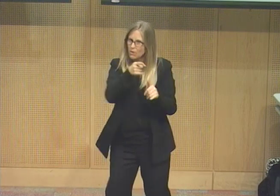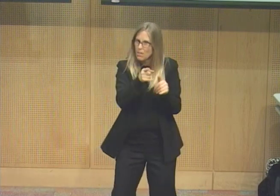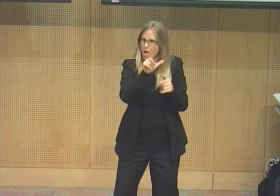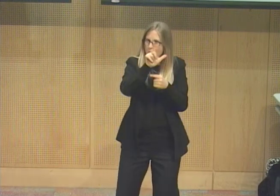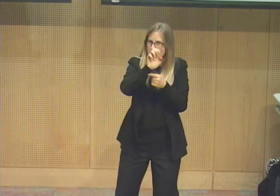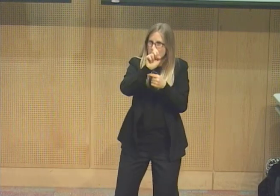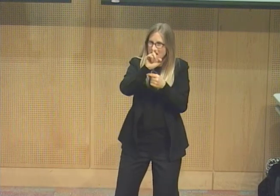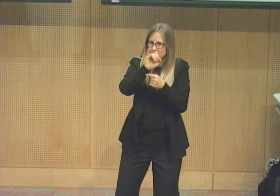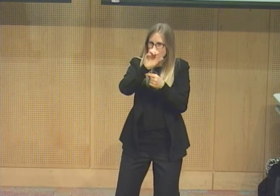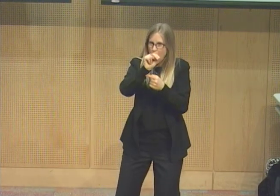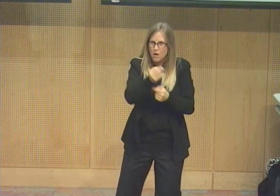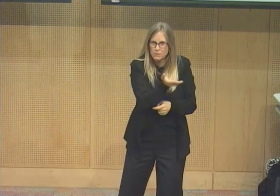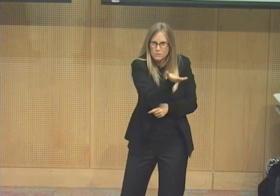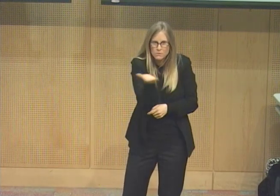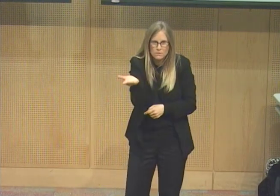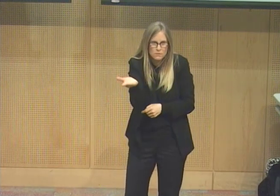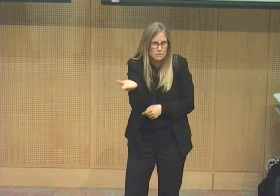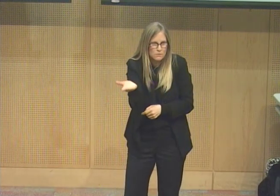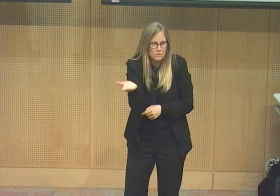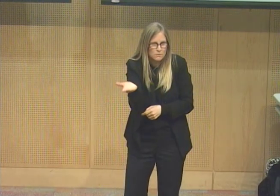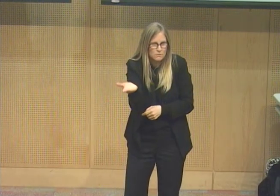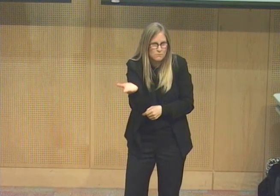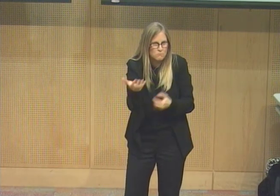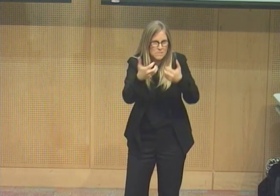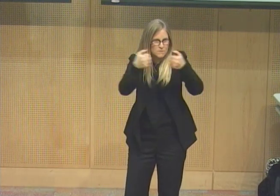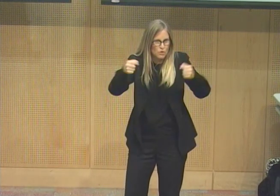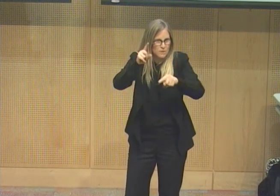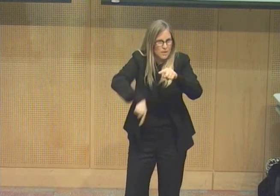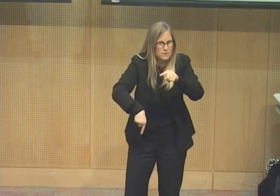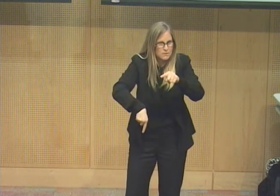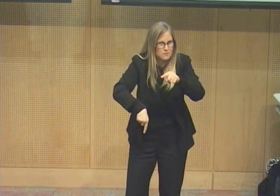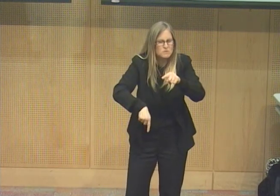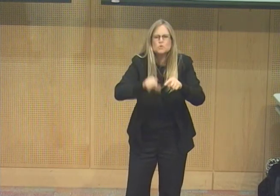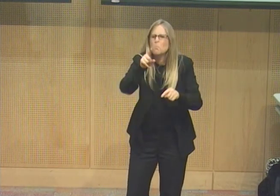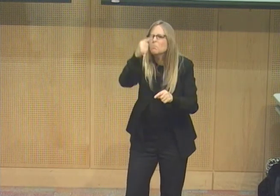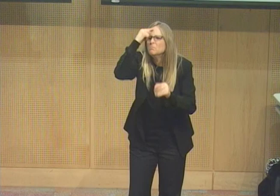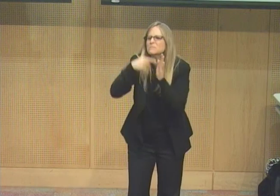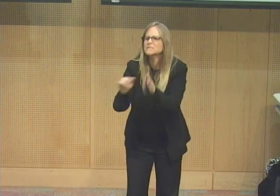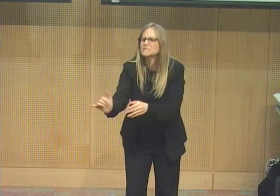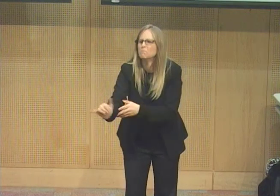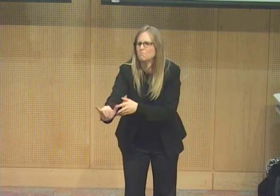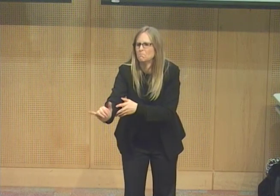So, if you say the phrase "It's raining cats and dogs," you're not able to separate those words